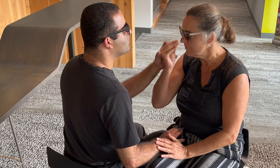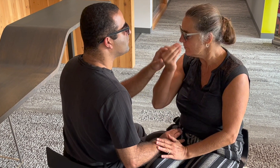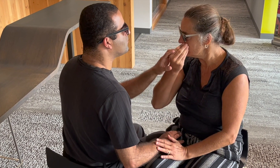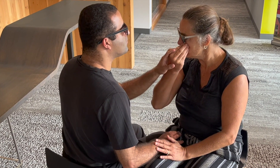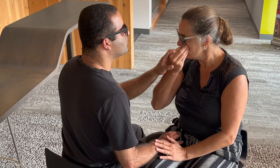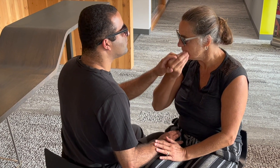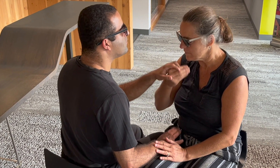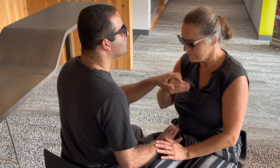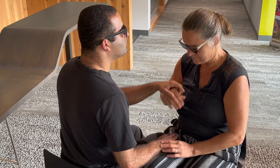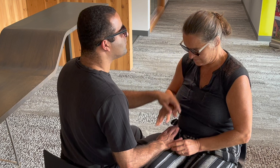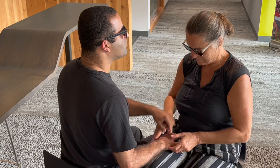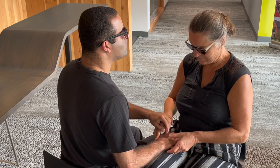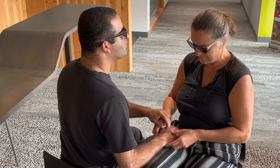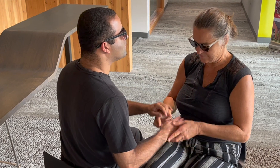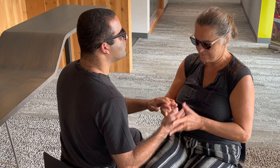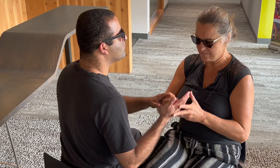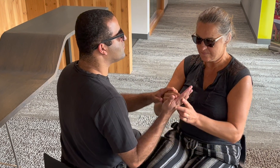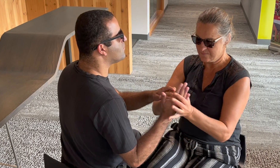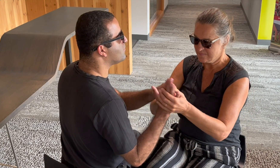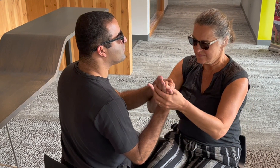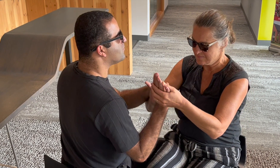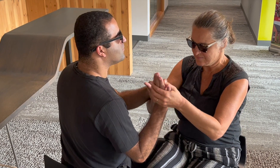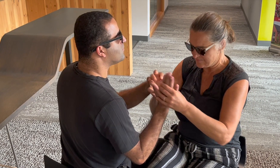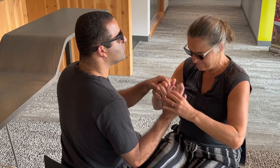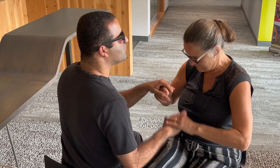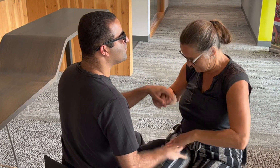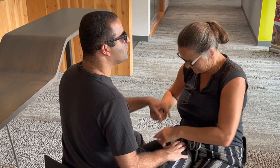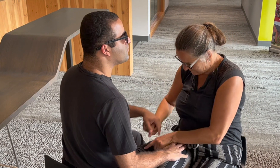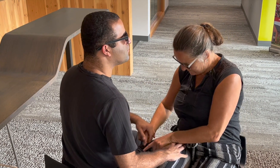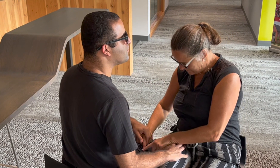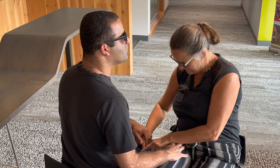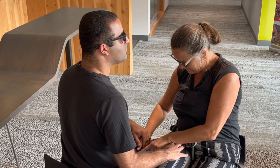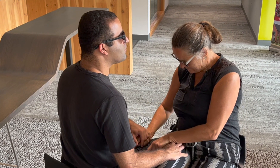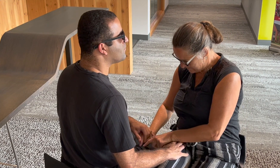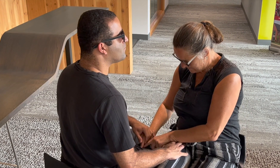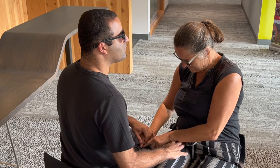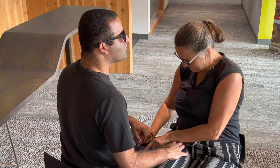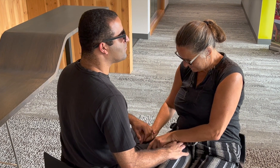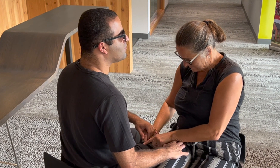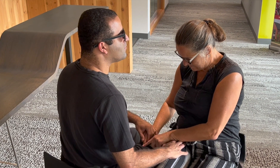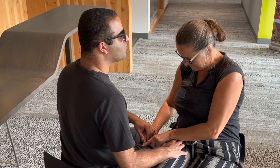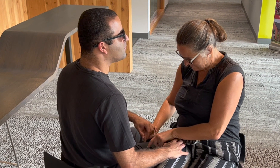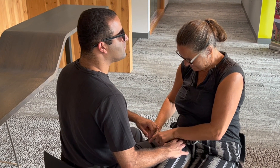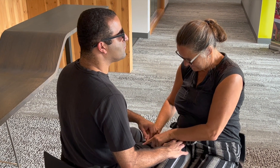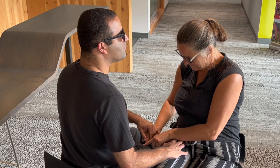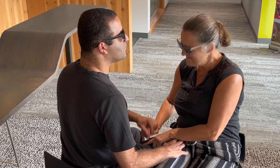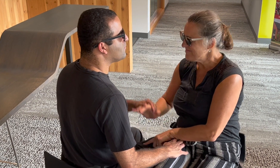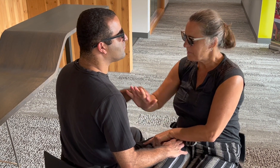Let's consider describing a flower. One might try to outline the petals of a typical flower on the thigh.